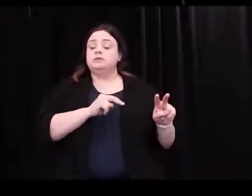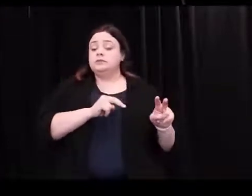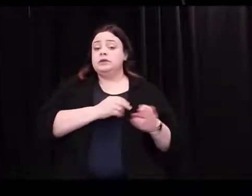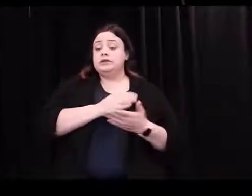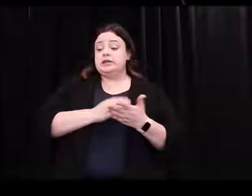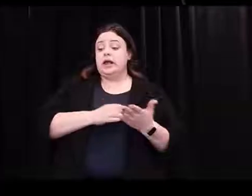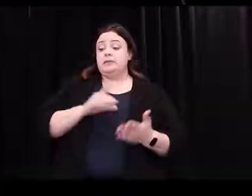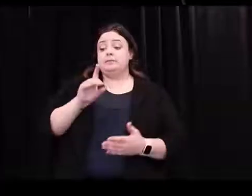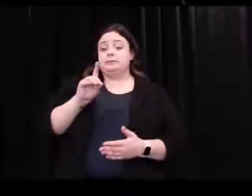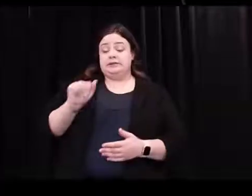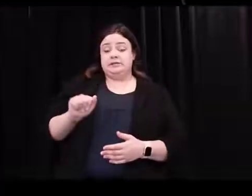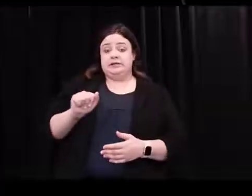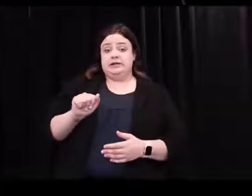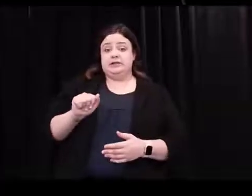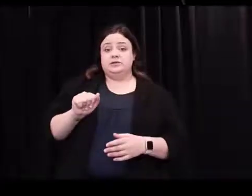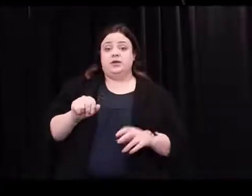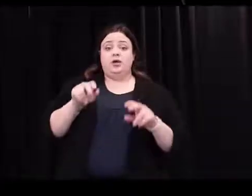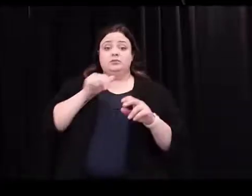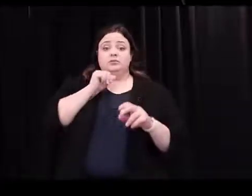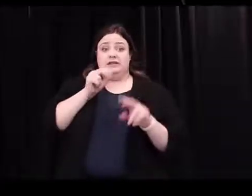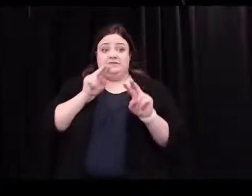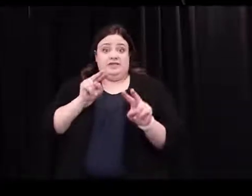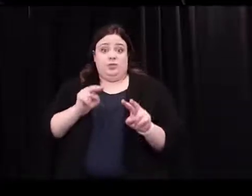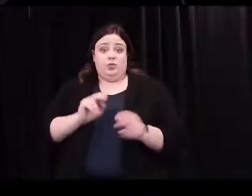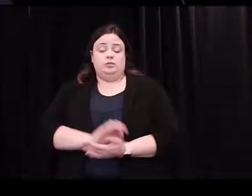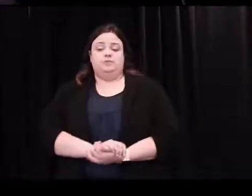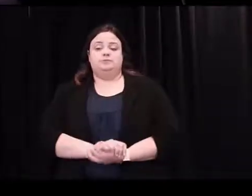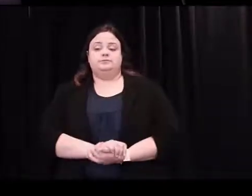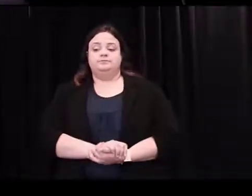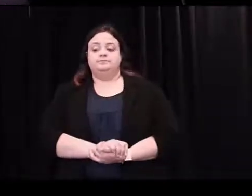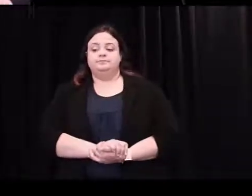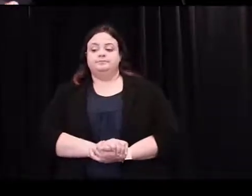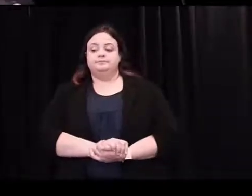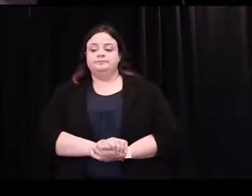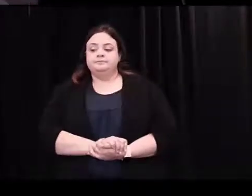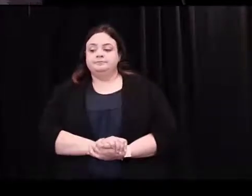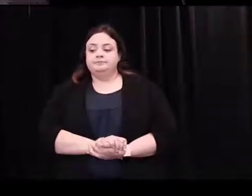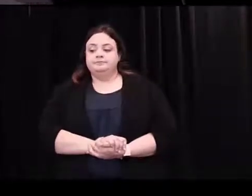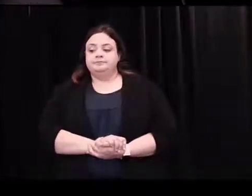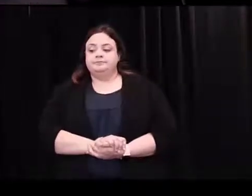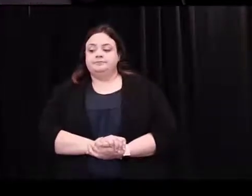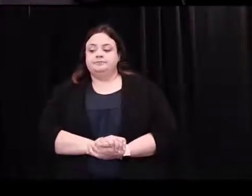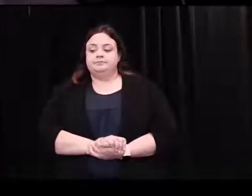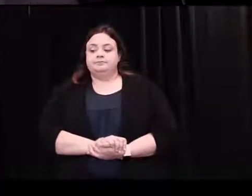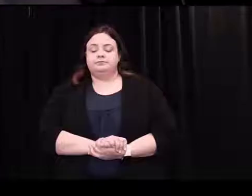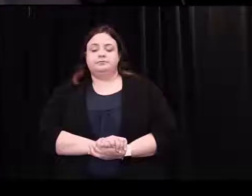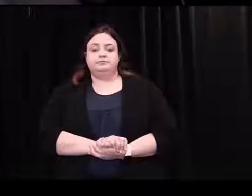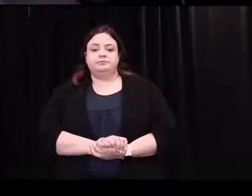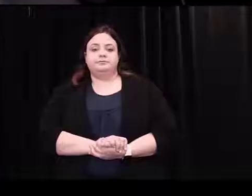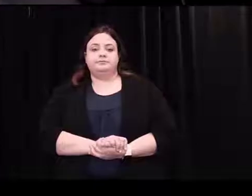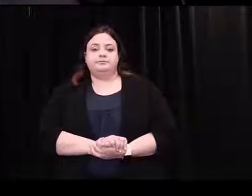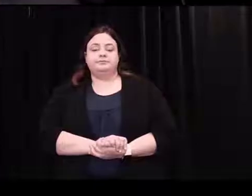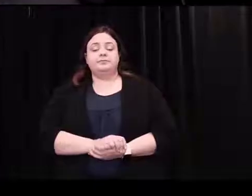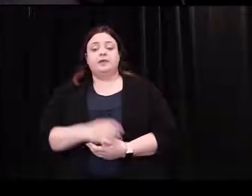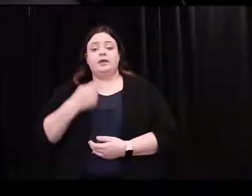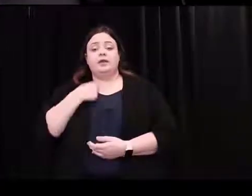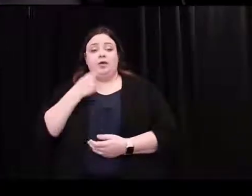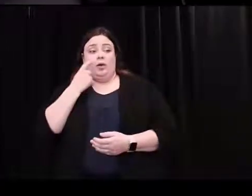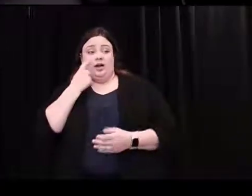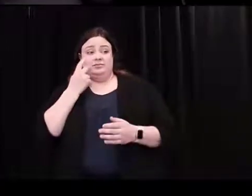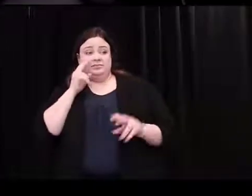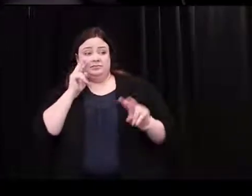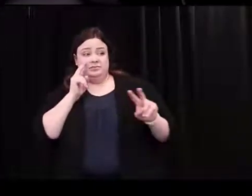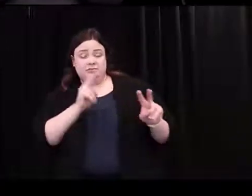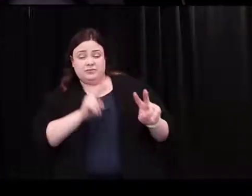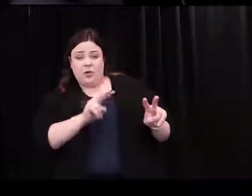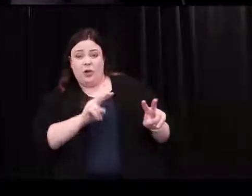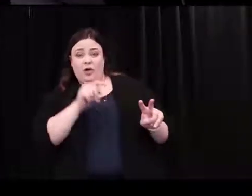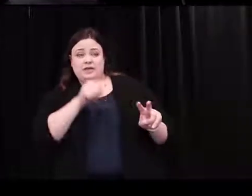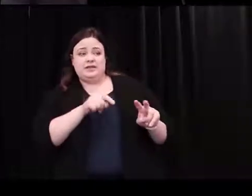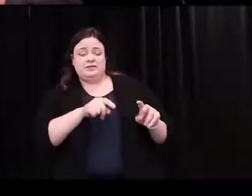invisible, and so what I saw at this particular usability study was the the usability study that